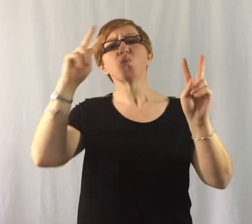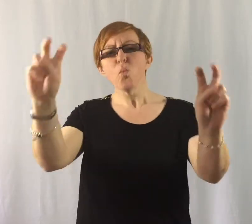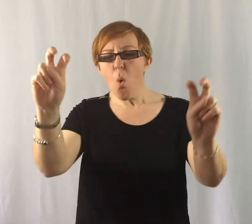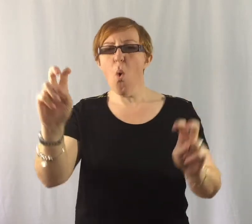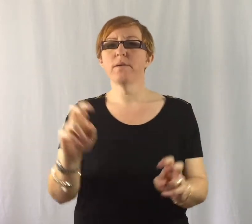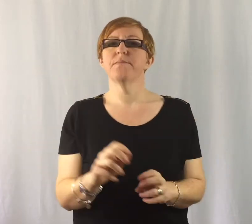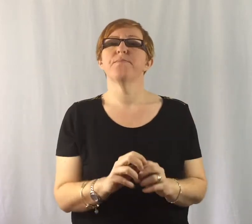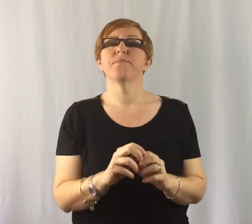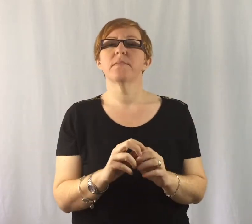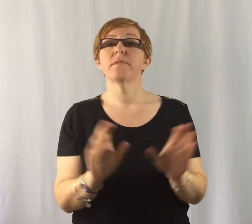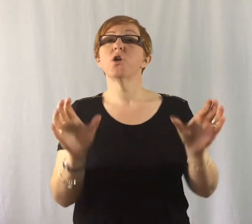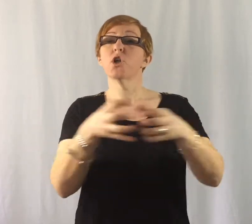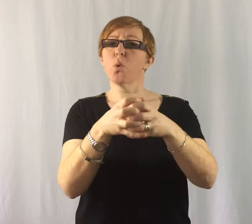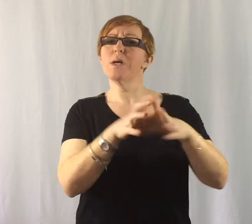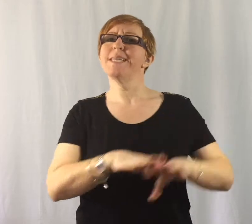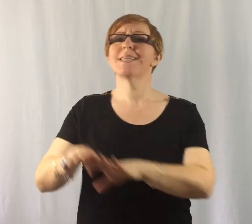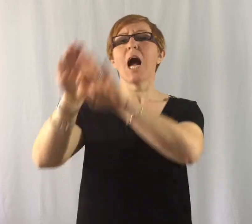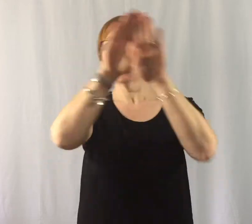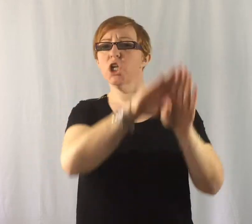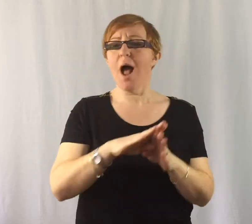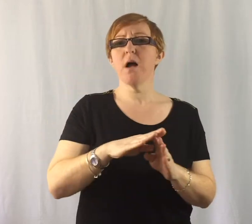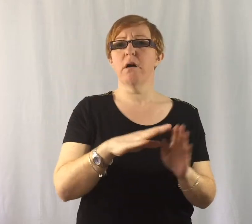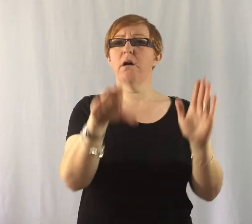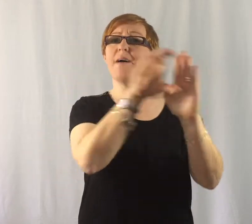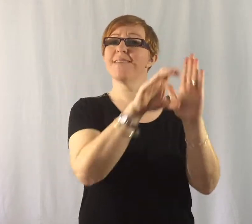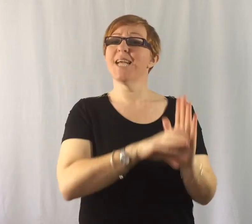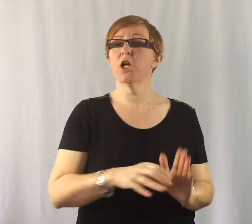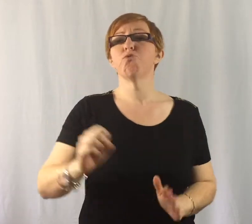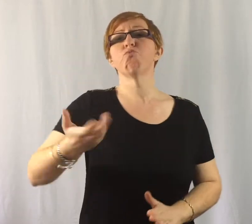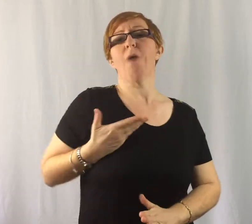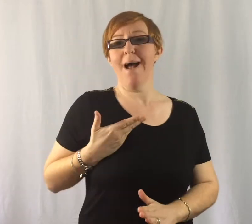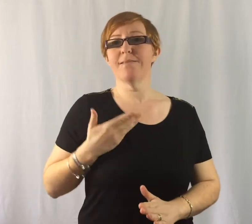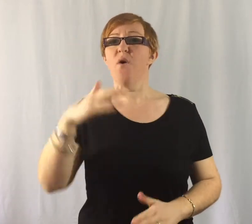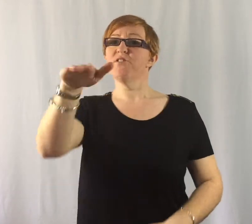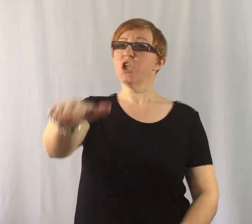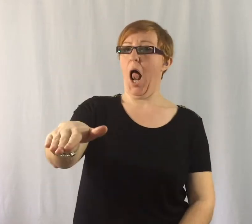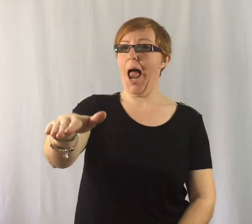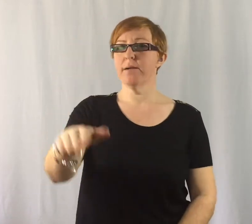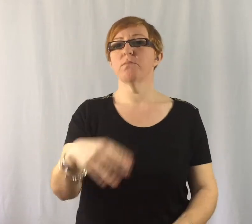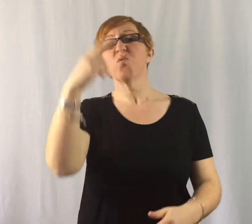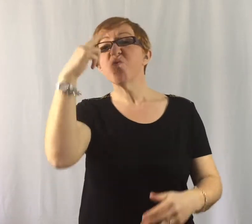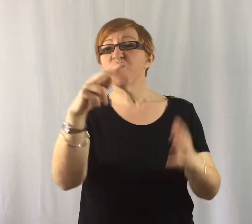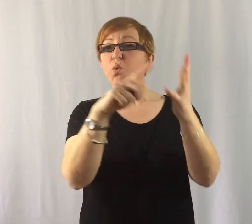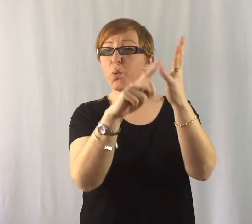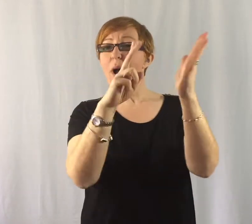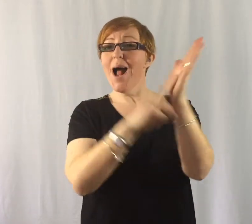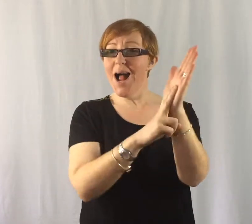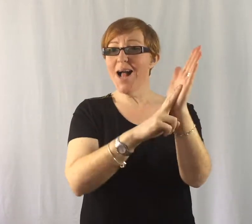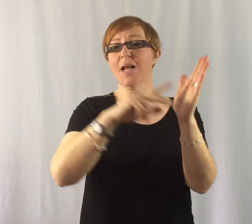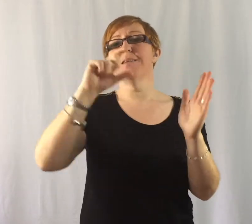and this is called the United Nations Convention on the Rights of the Child or the UNCRC